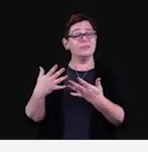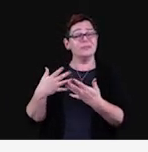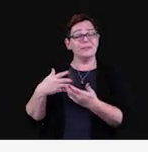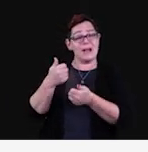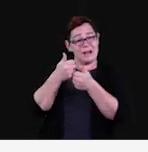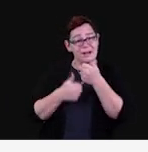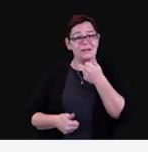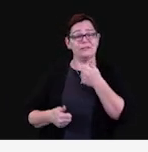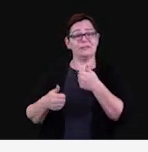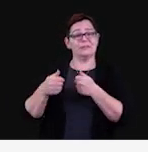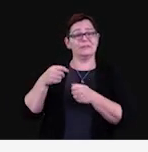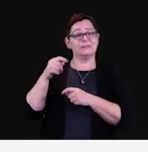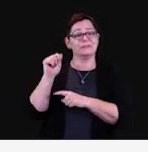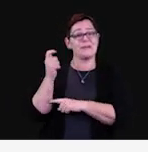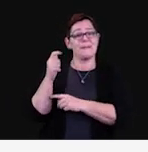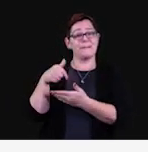filing their own tax return each year;